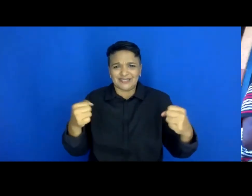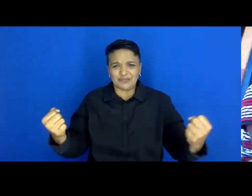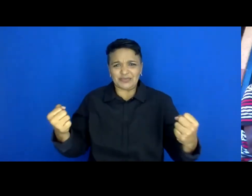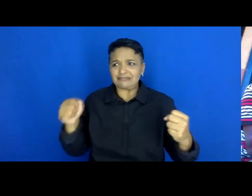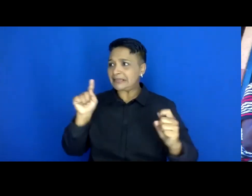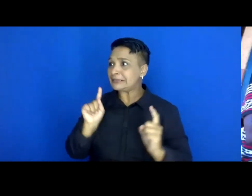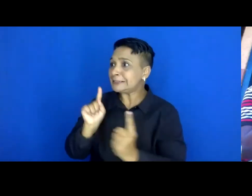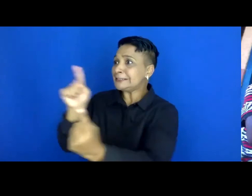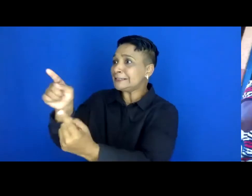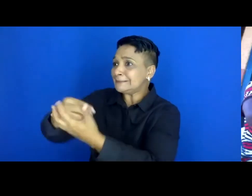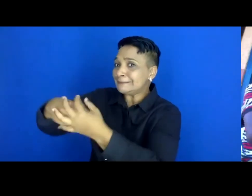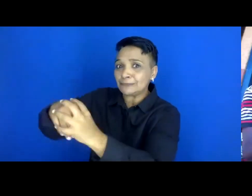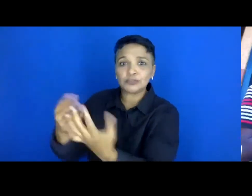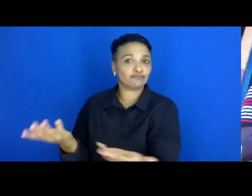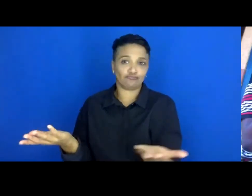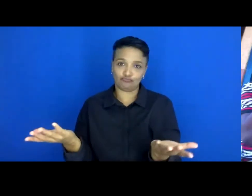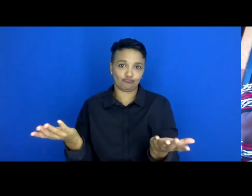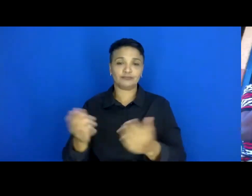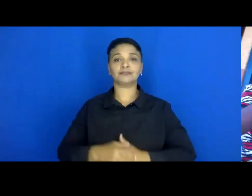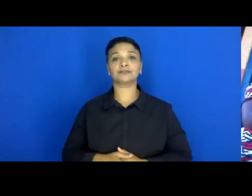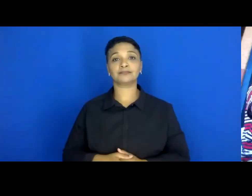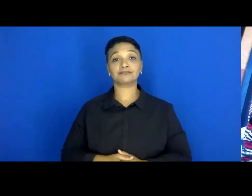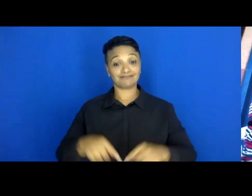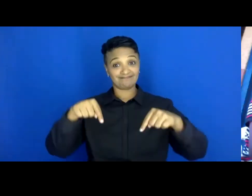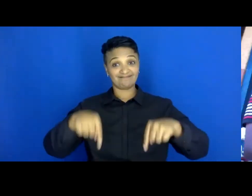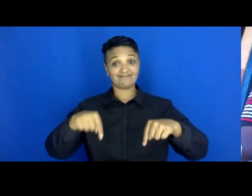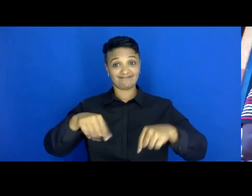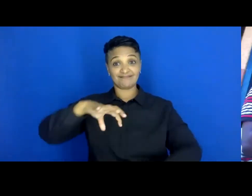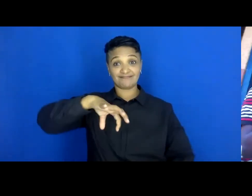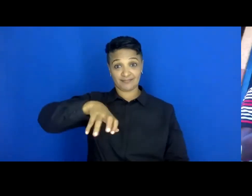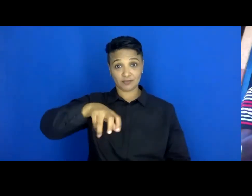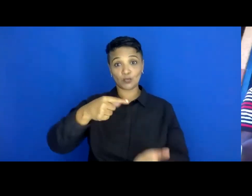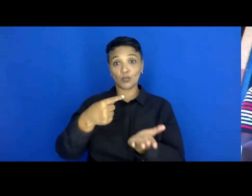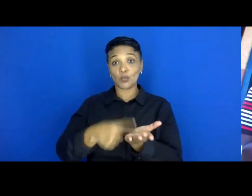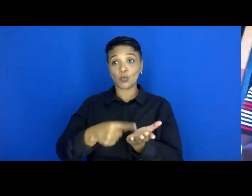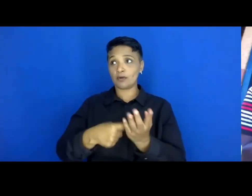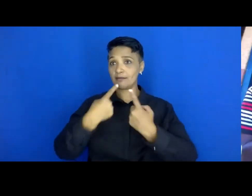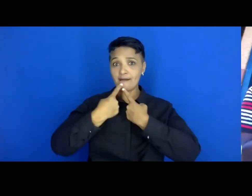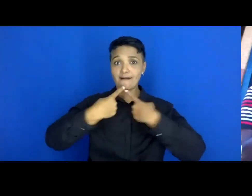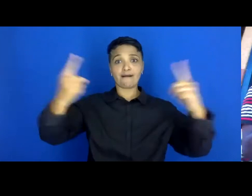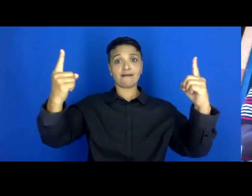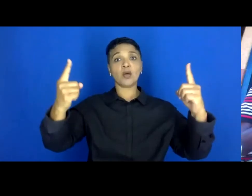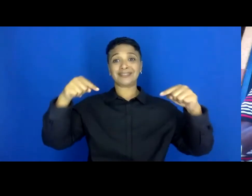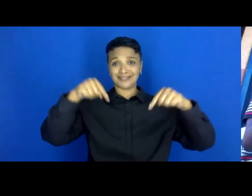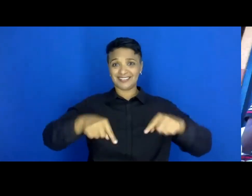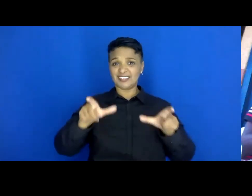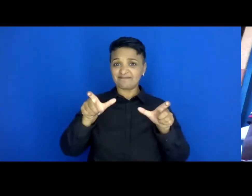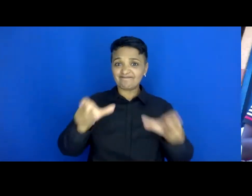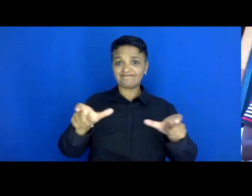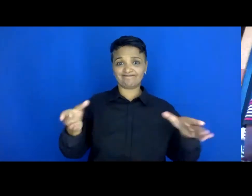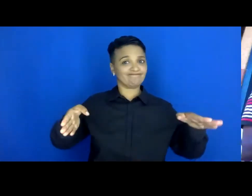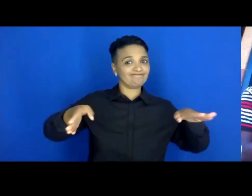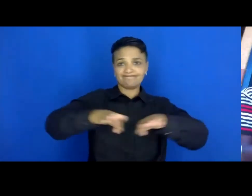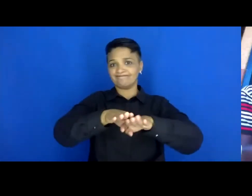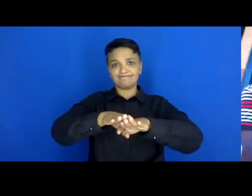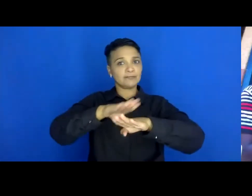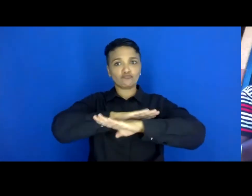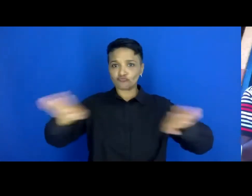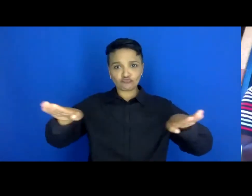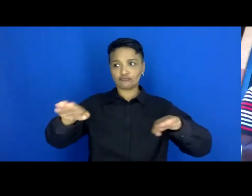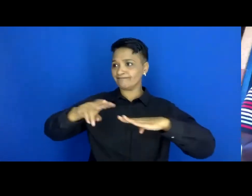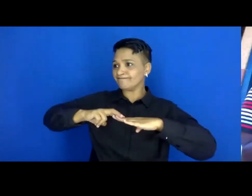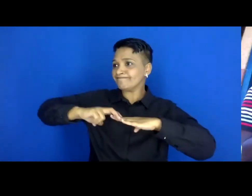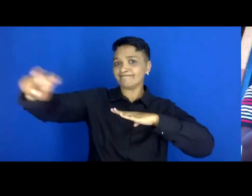then in uganda when uganda announced closure knocked down they closed all the travels all